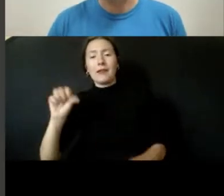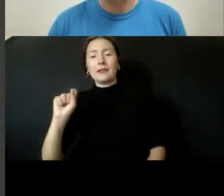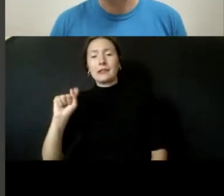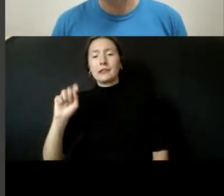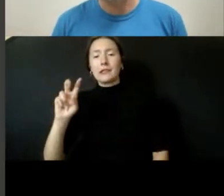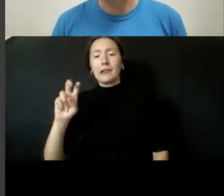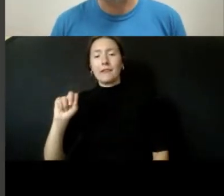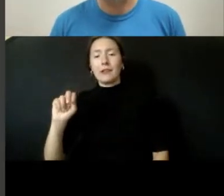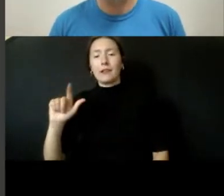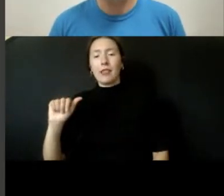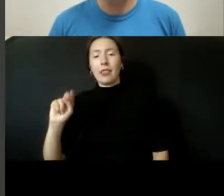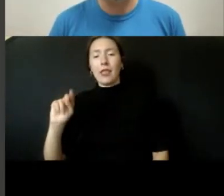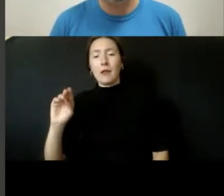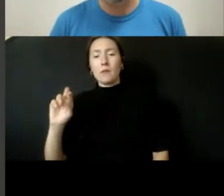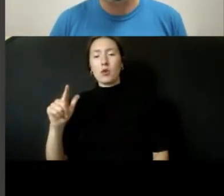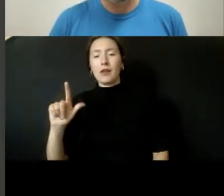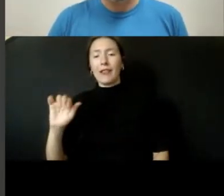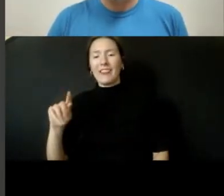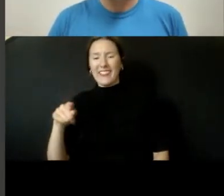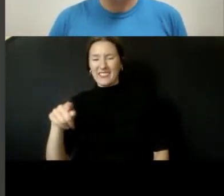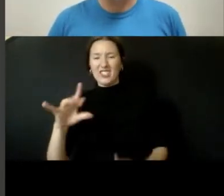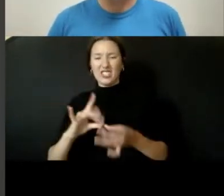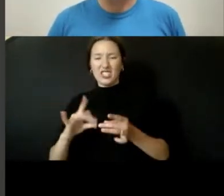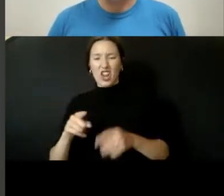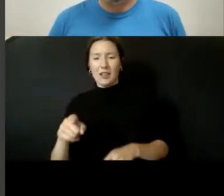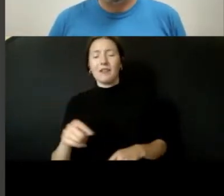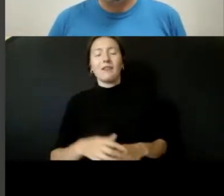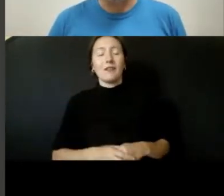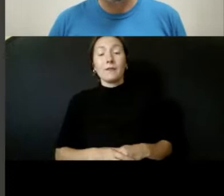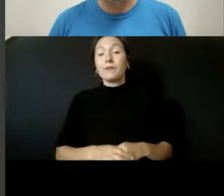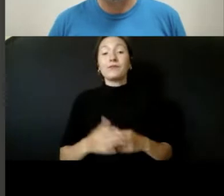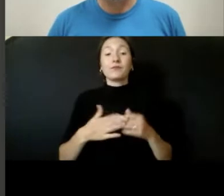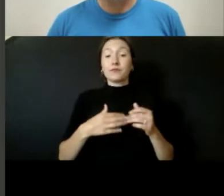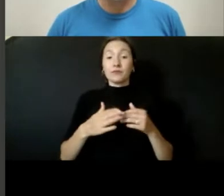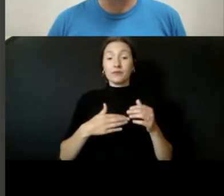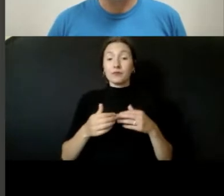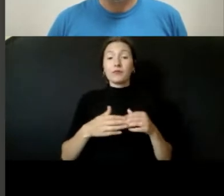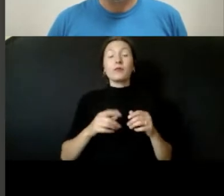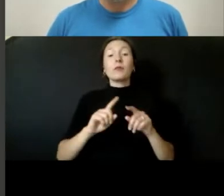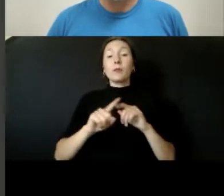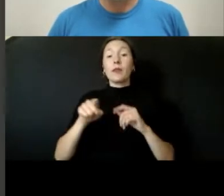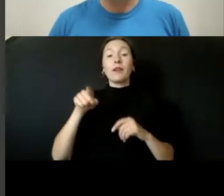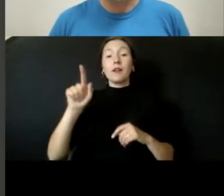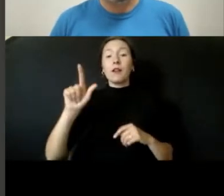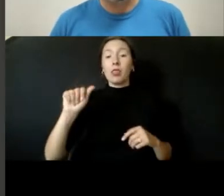talk about animation they talk about motion talk about uh control user control right so something